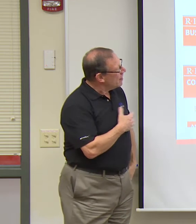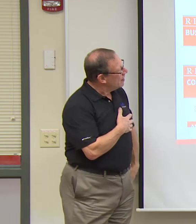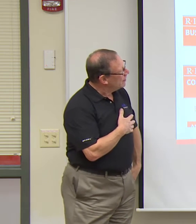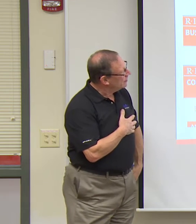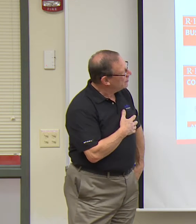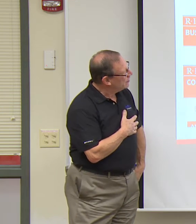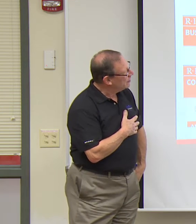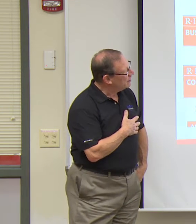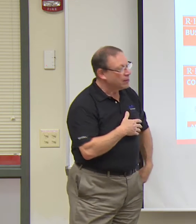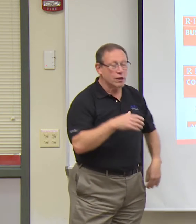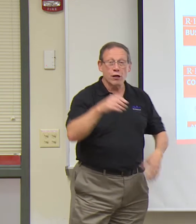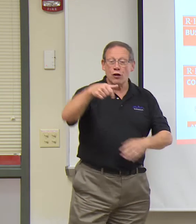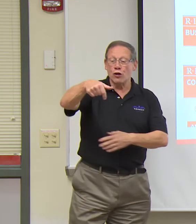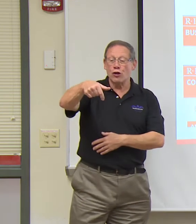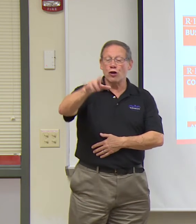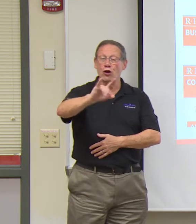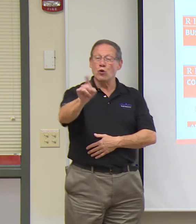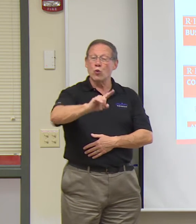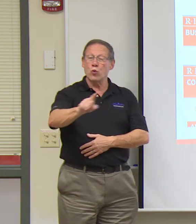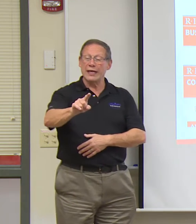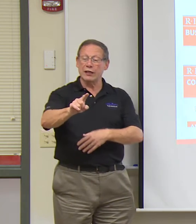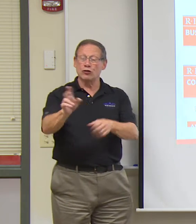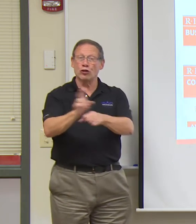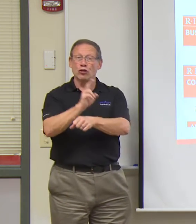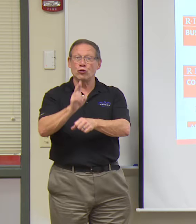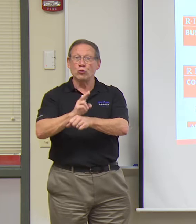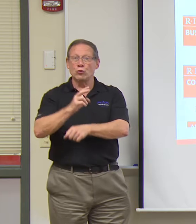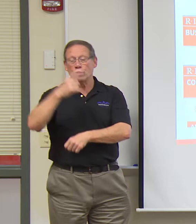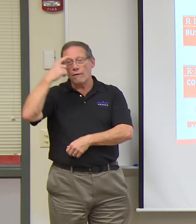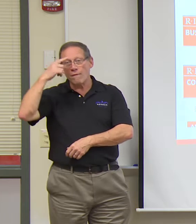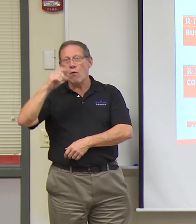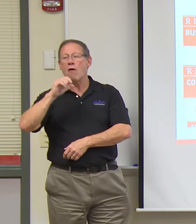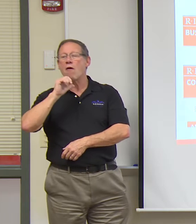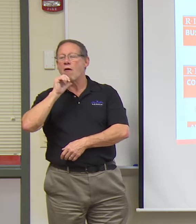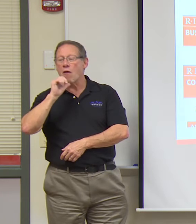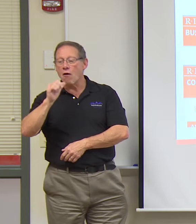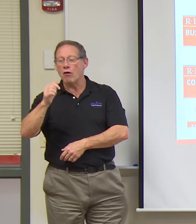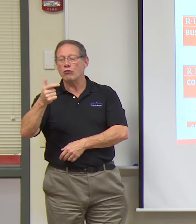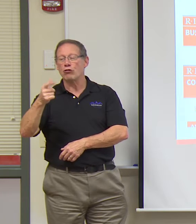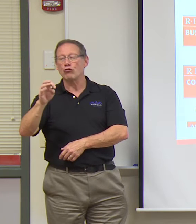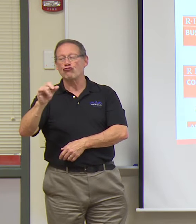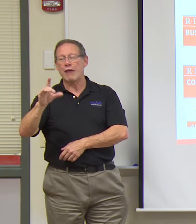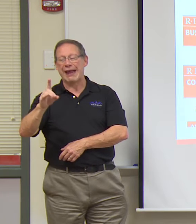the quiz was used for ungraded knowledge checks, so, we just changed them to self-tests